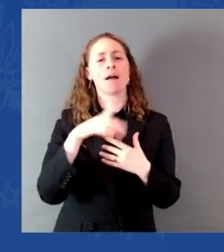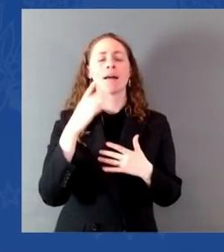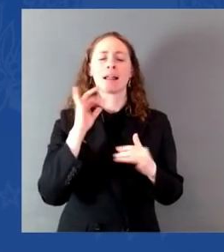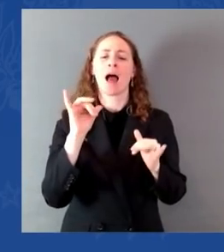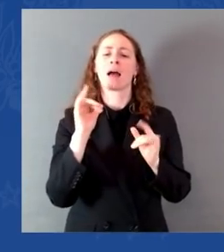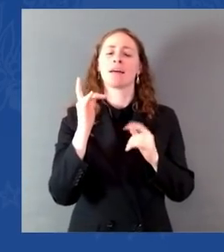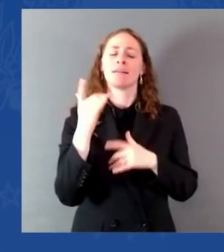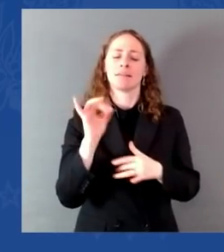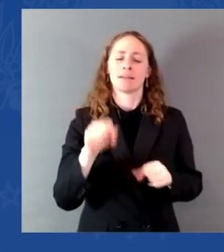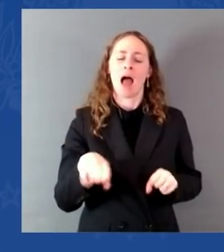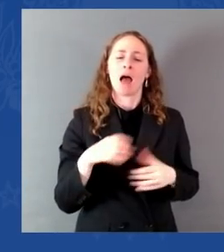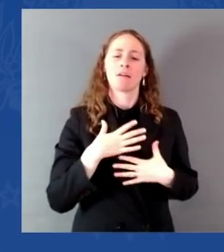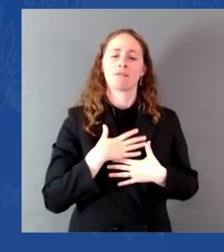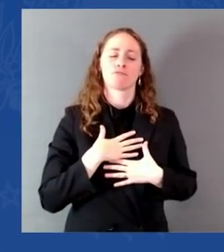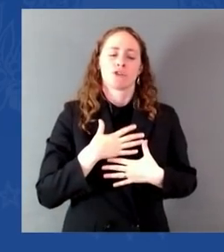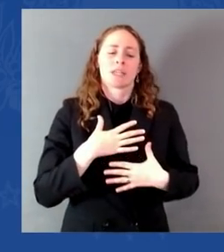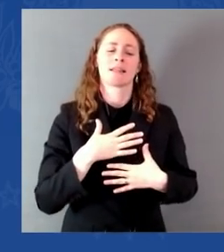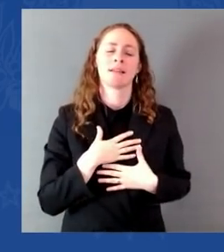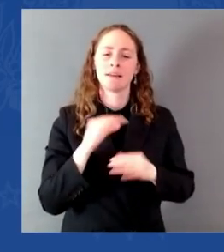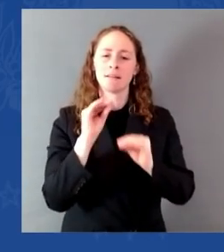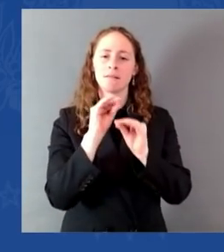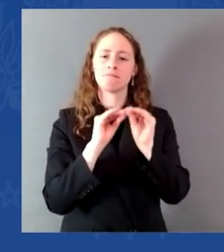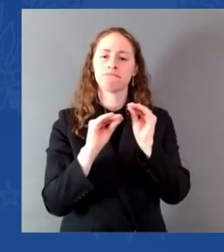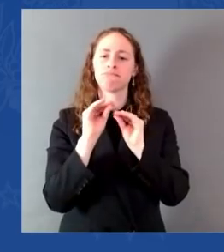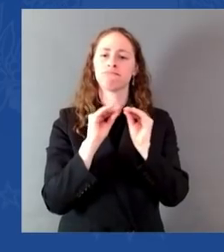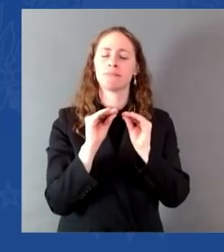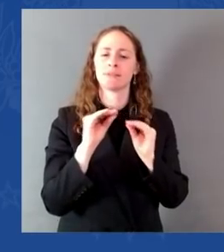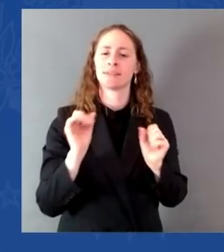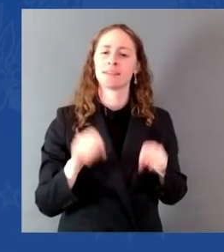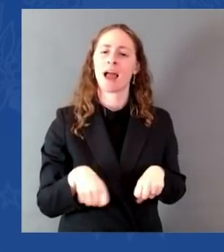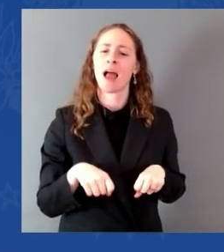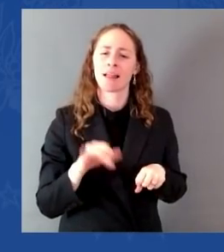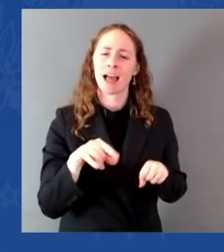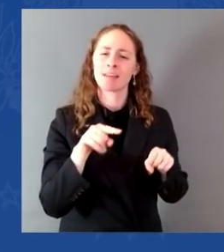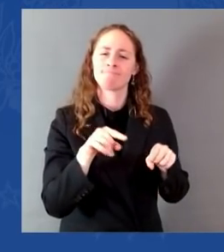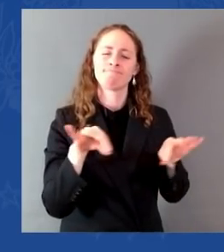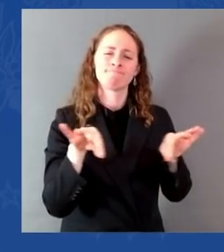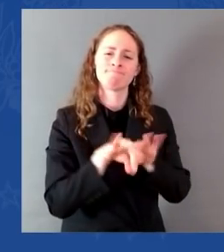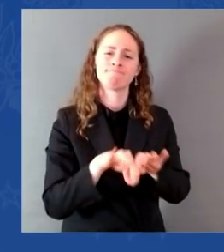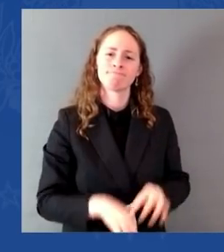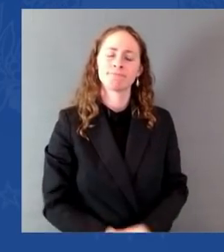making sure you don't pay more than 7 percent of your income, means that a family making 50,000 bucks a year